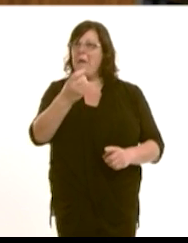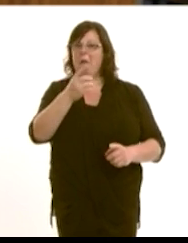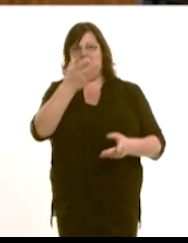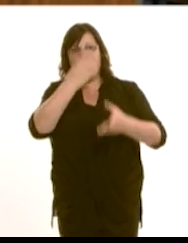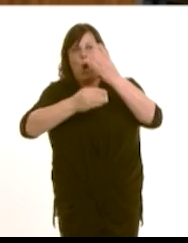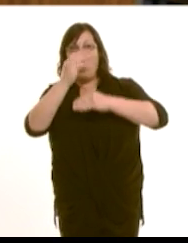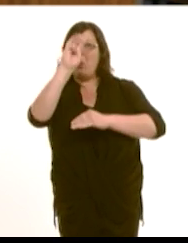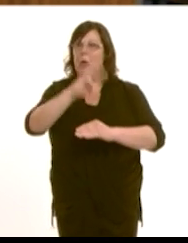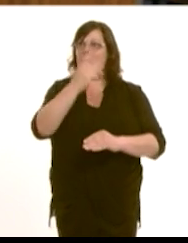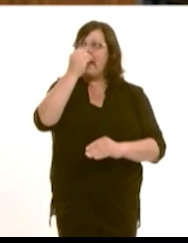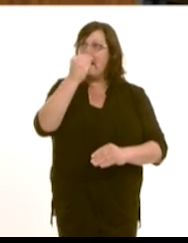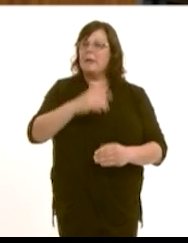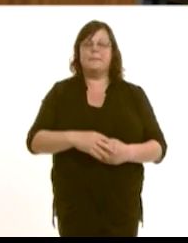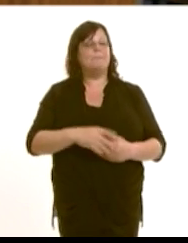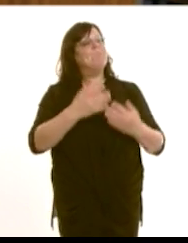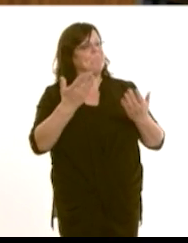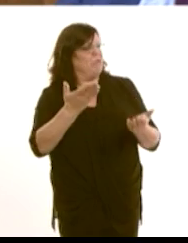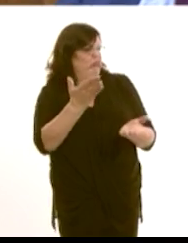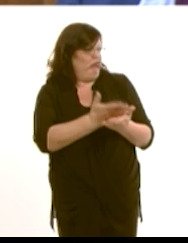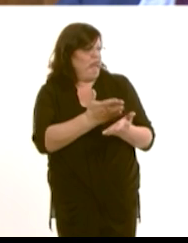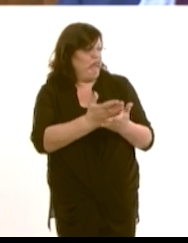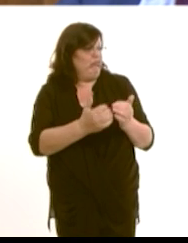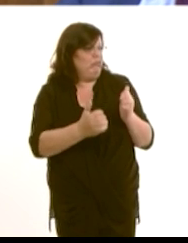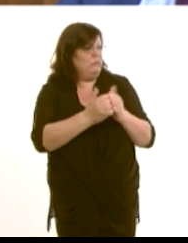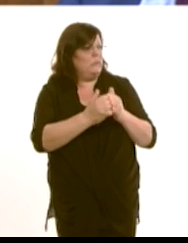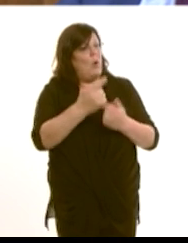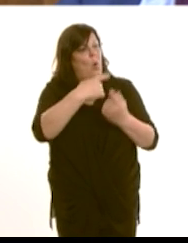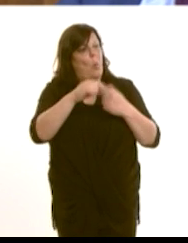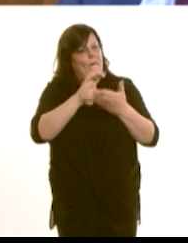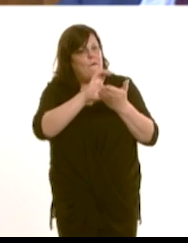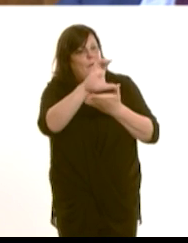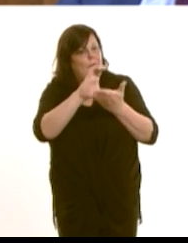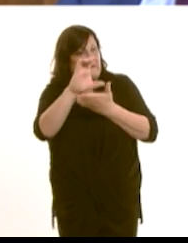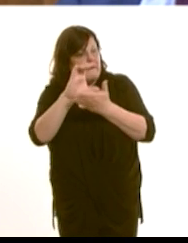We have invested heavily, of course, in ensuring that the language is used widely in schools.